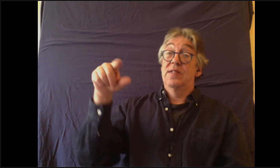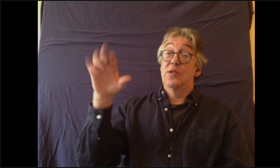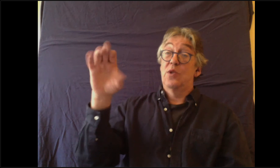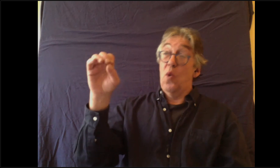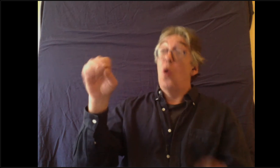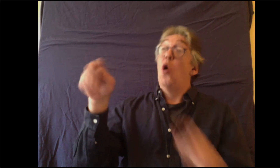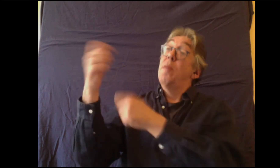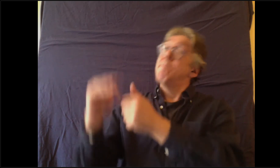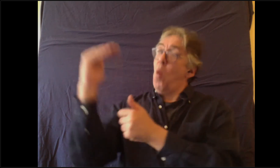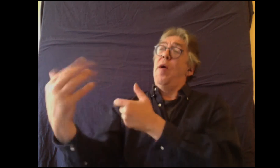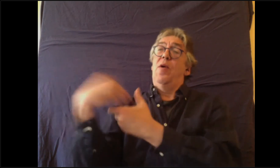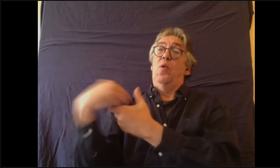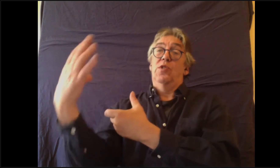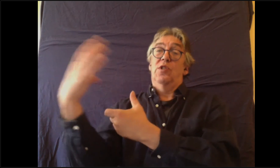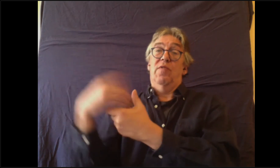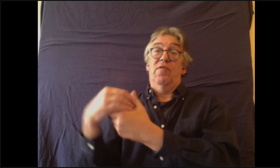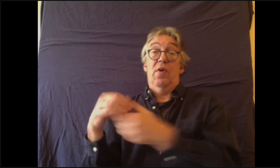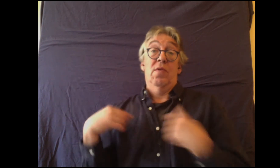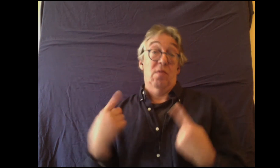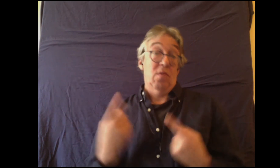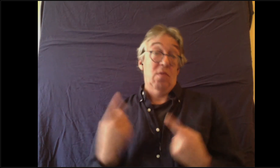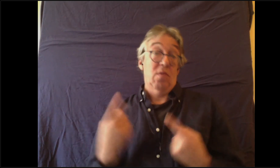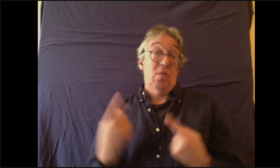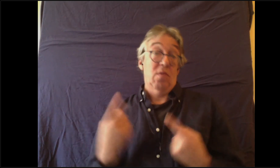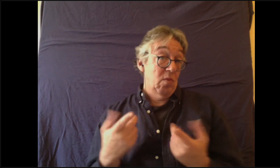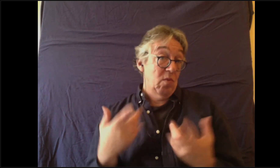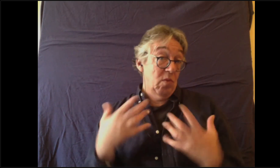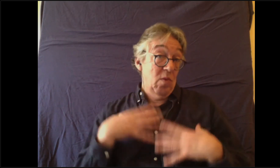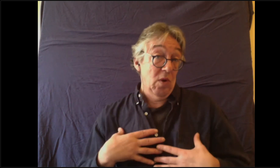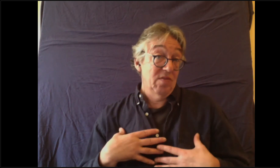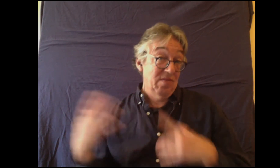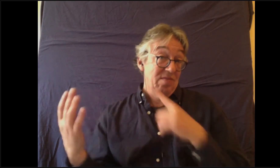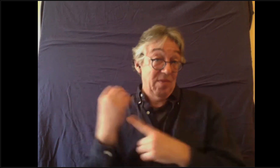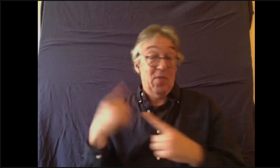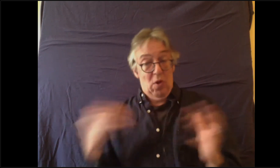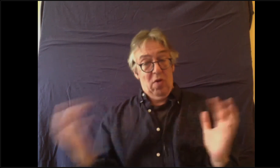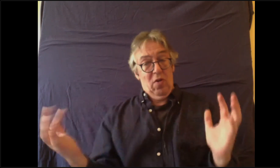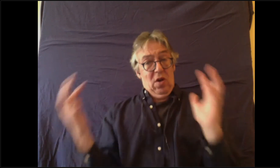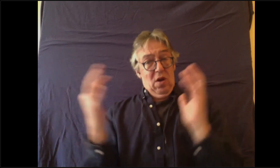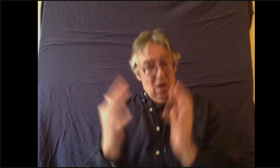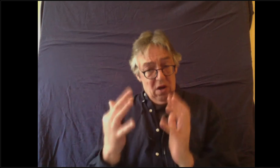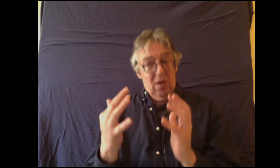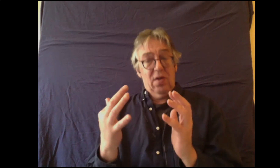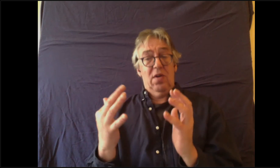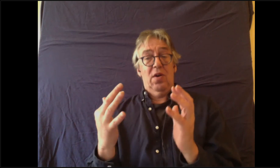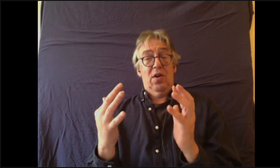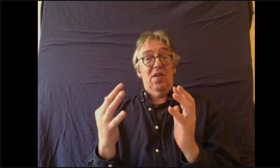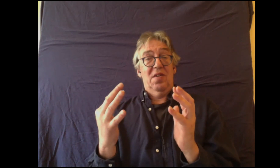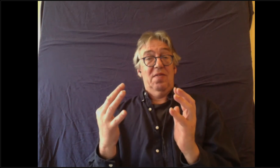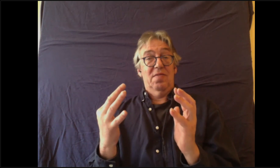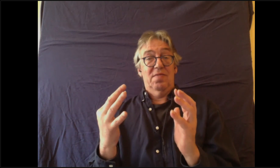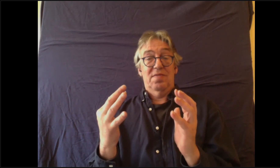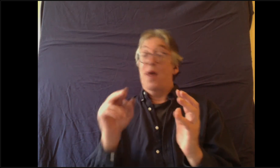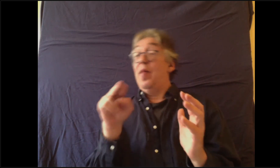That's the aim too of our consortium, a two-way communication here.